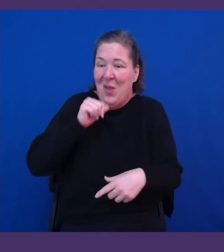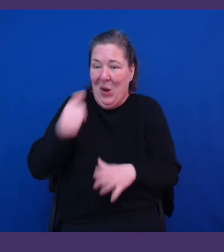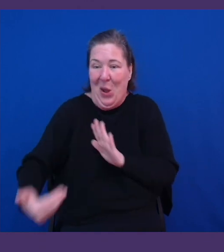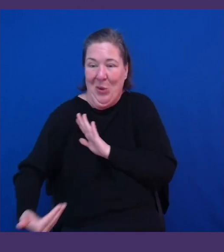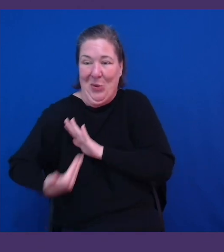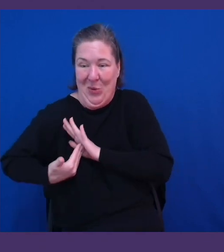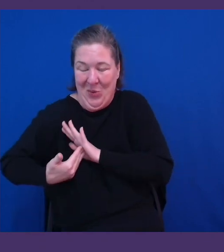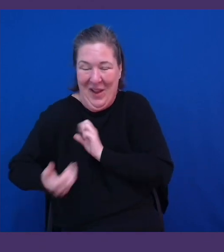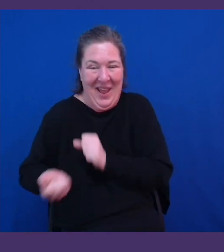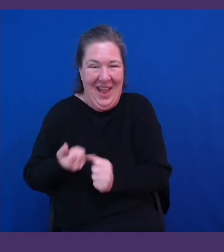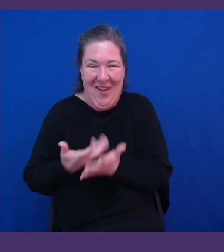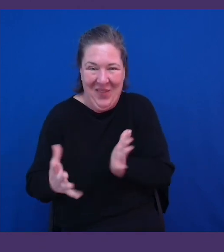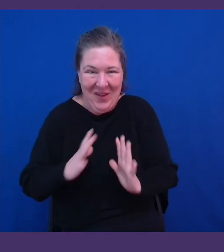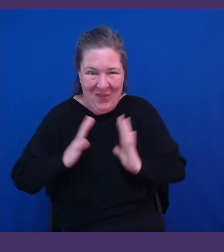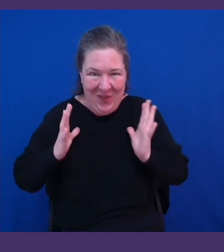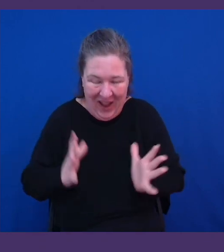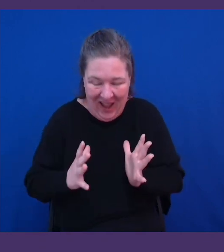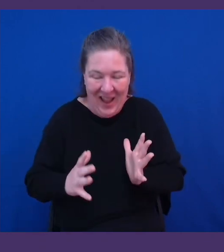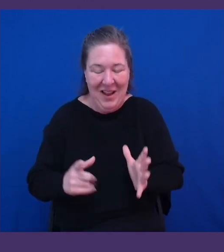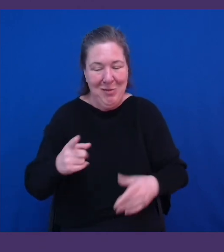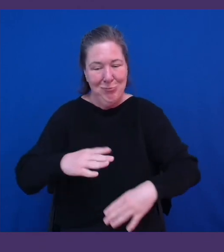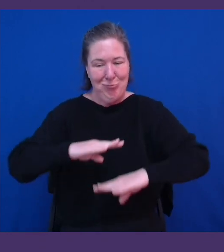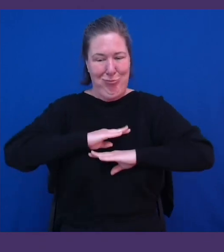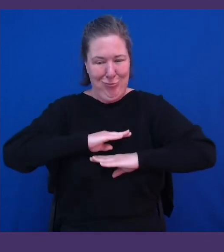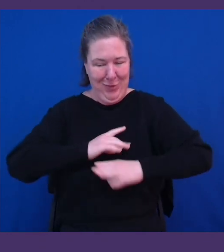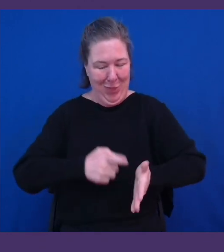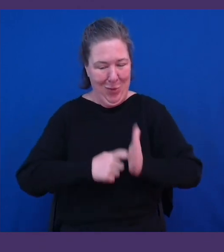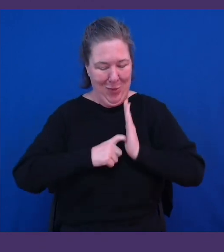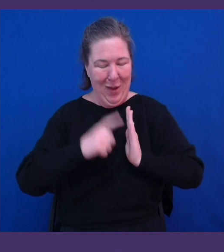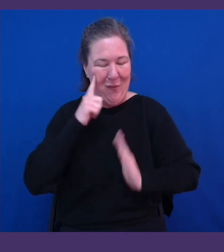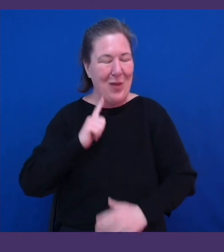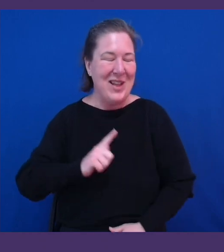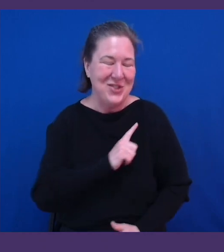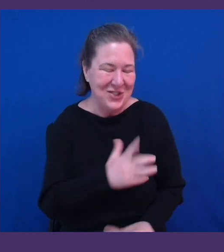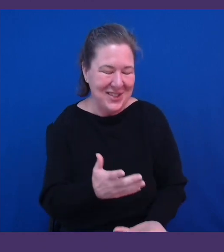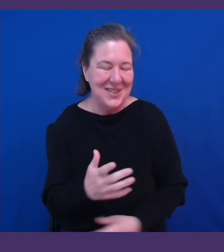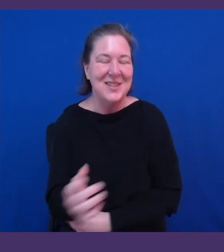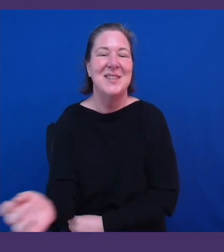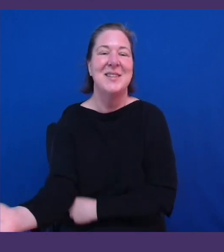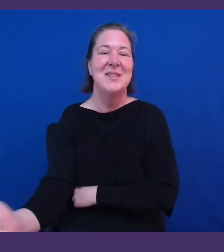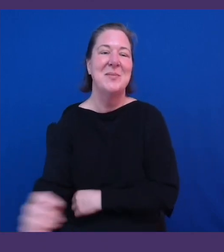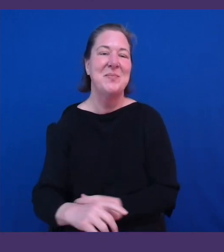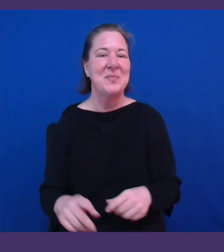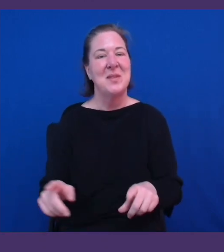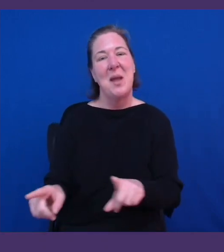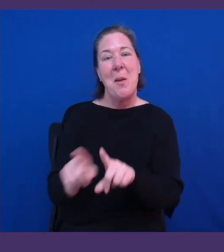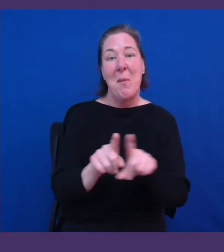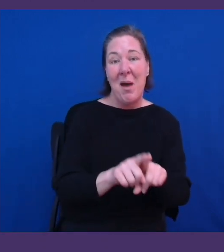and that you're meeting the requirements of the legislation, but you are also entitled to do it in another way.